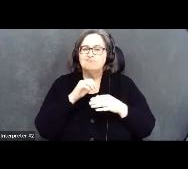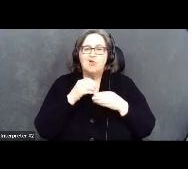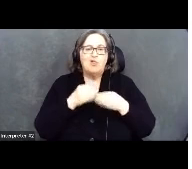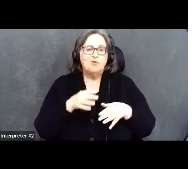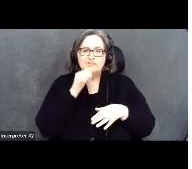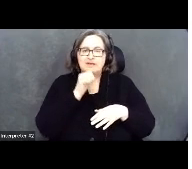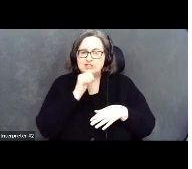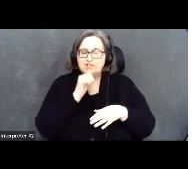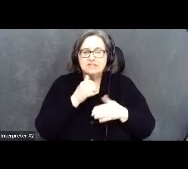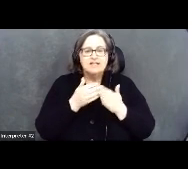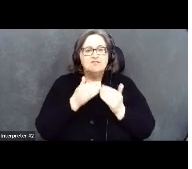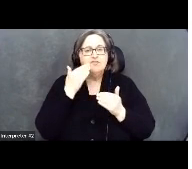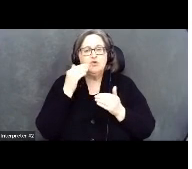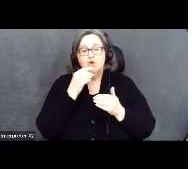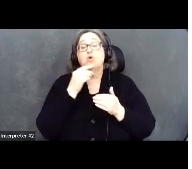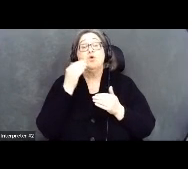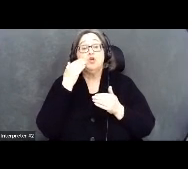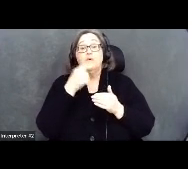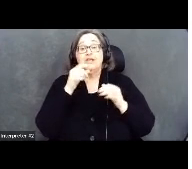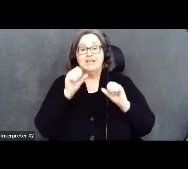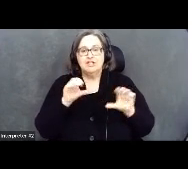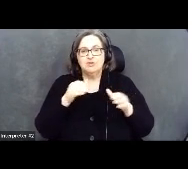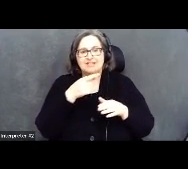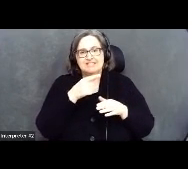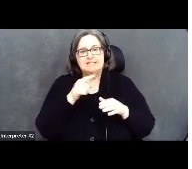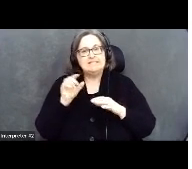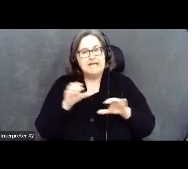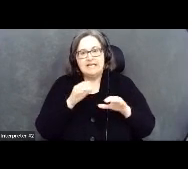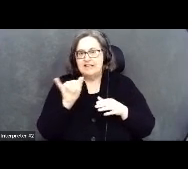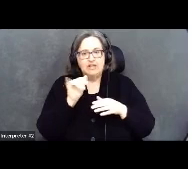even when you know he can do things and he is acting like he can't. You cannot show frustration.